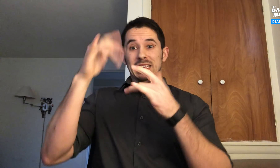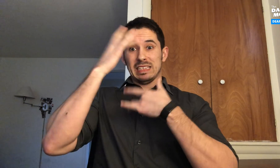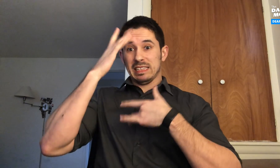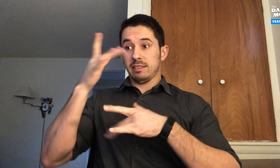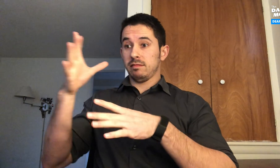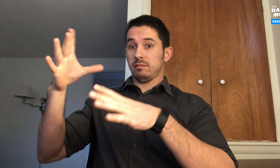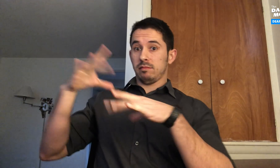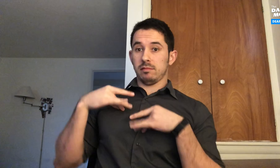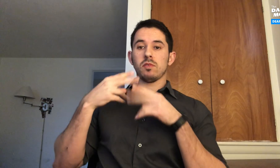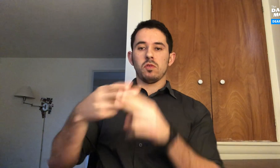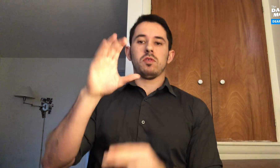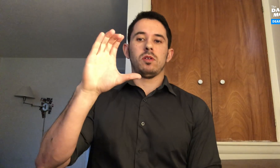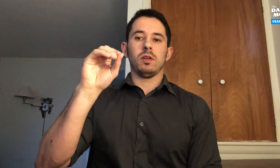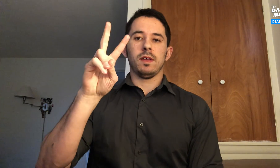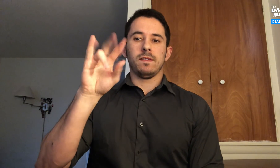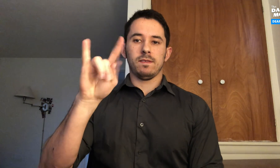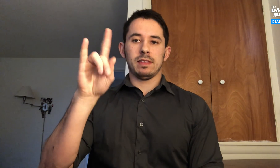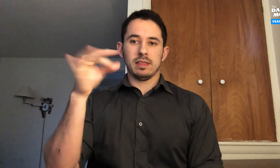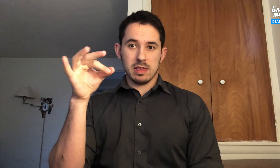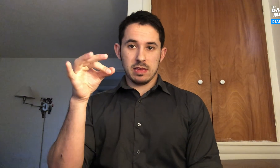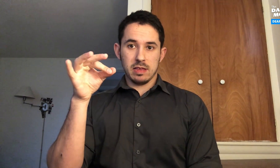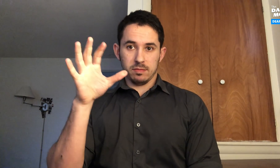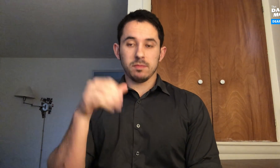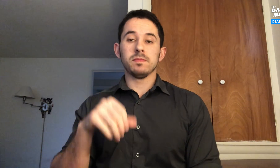That disease is called COVID-19.